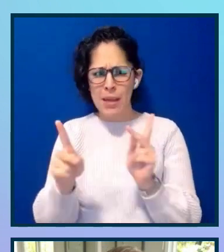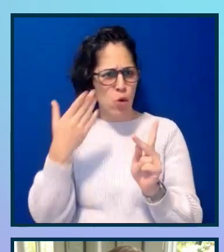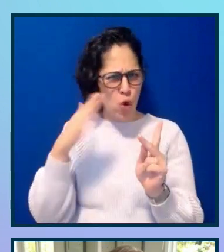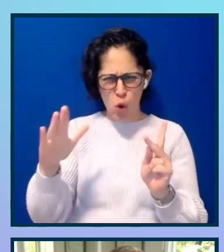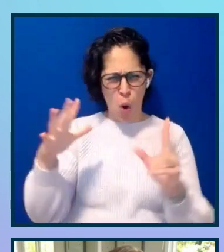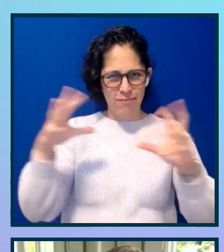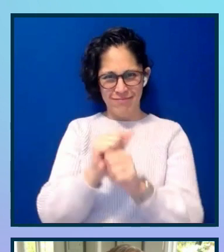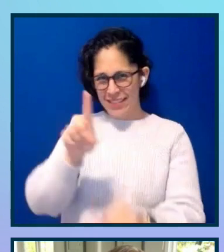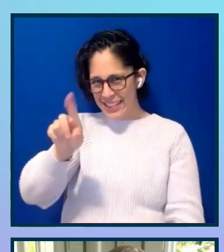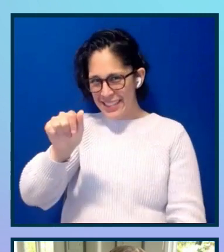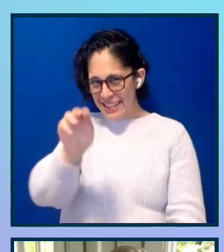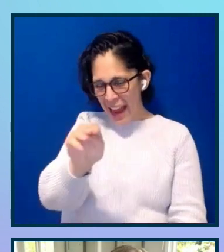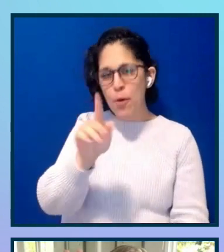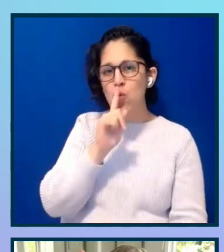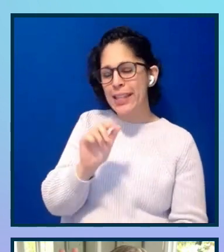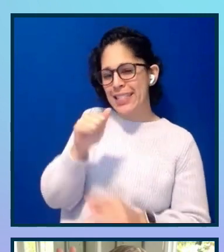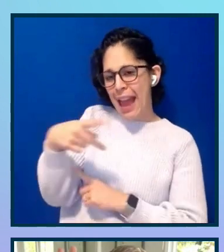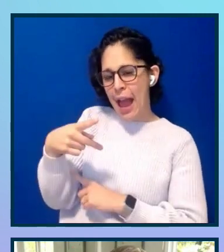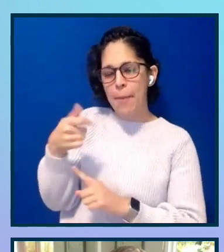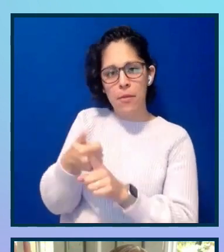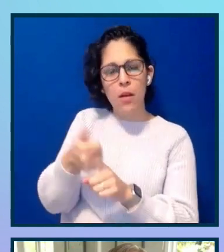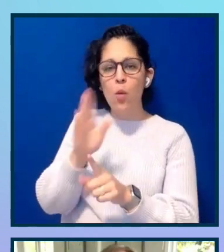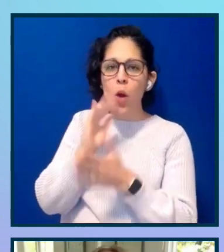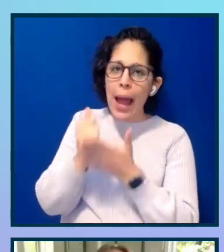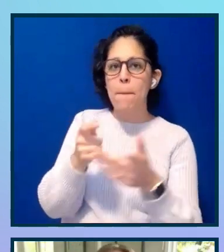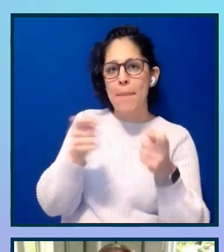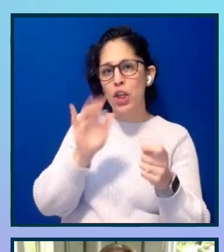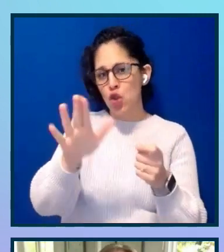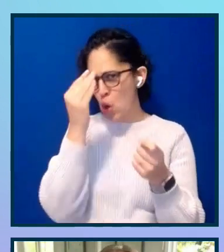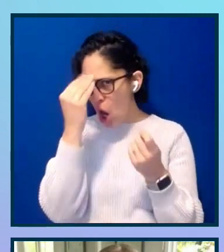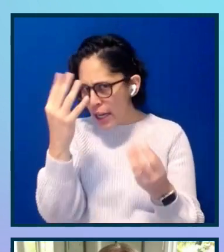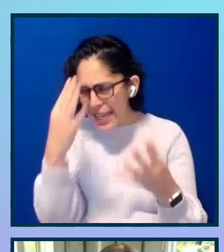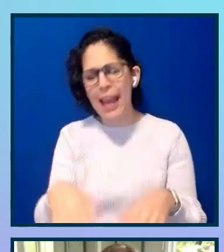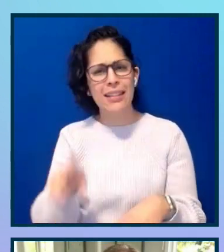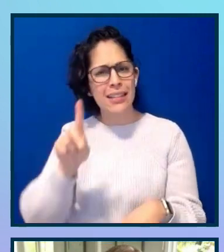it's basically applications that help you manage your content, organize it, categorize it,